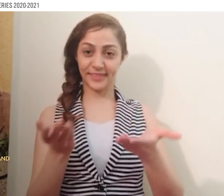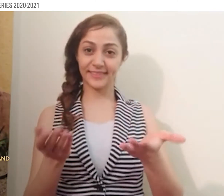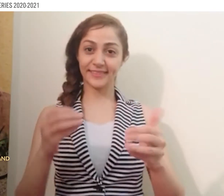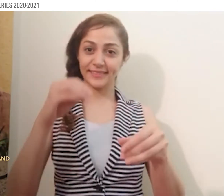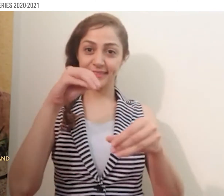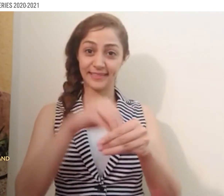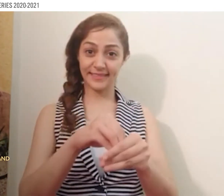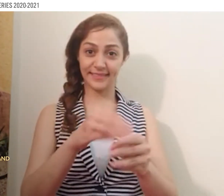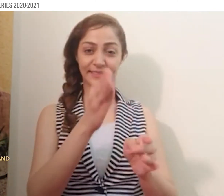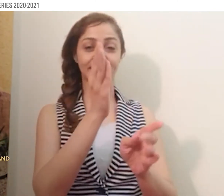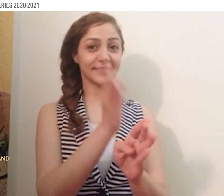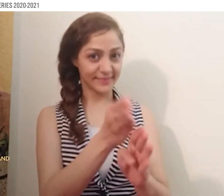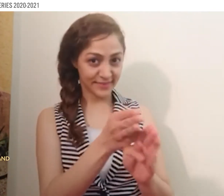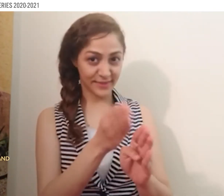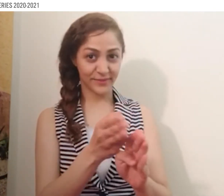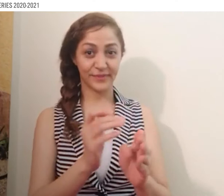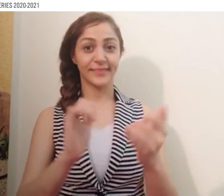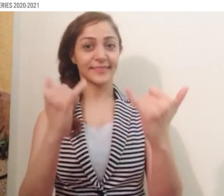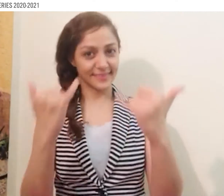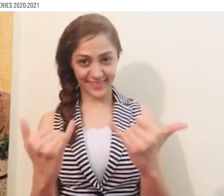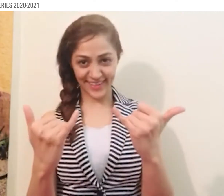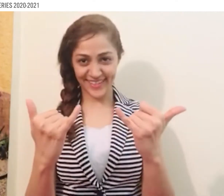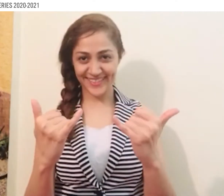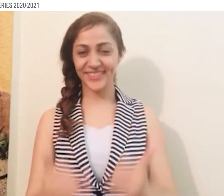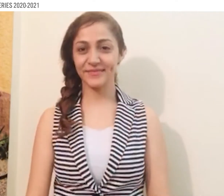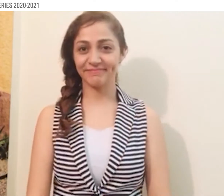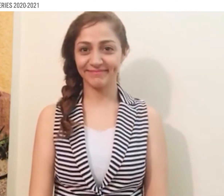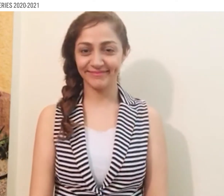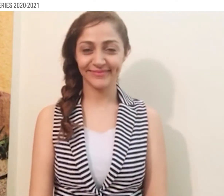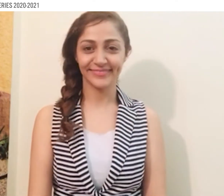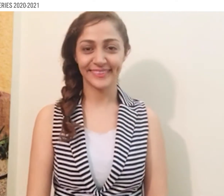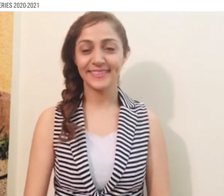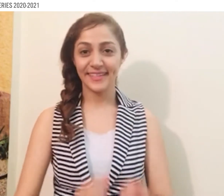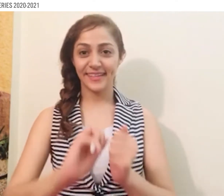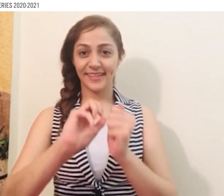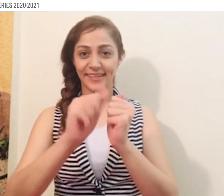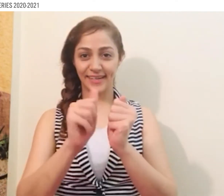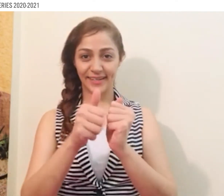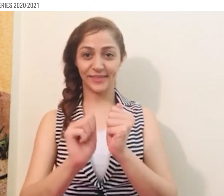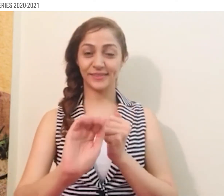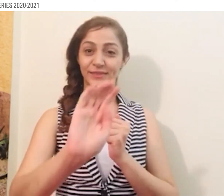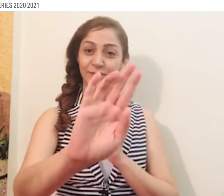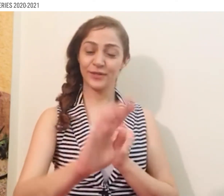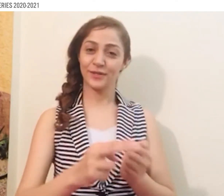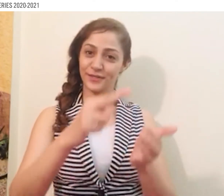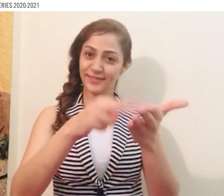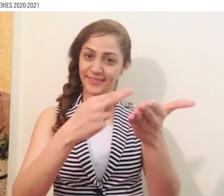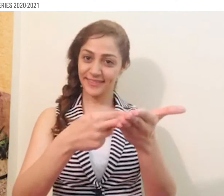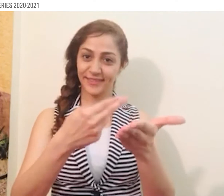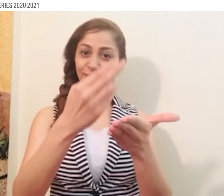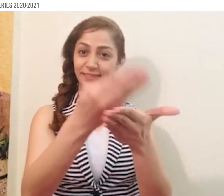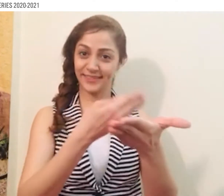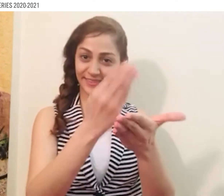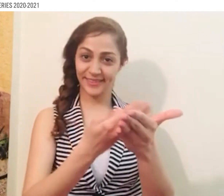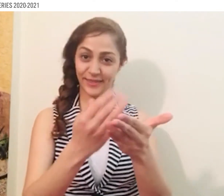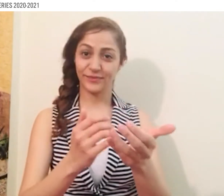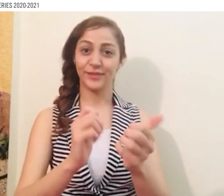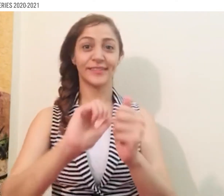I have two questions for you: what is the state of the art and how is your research novel?